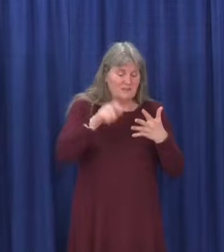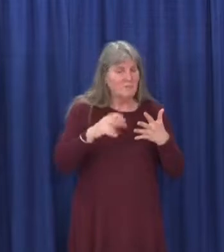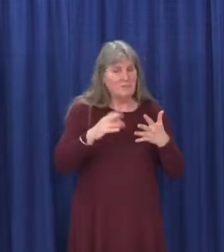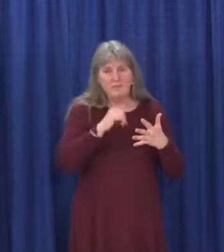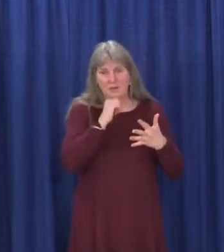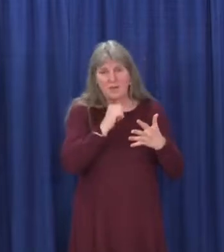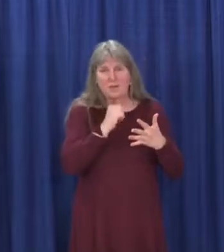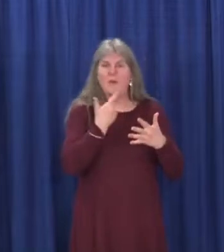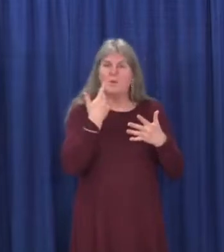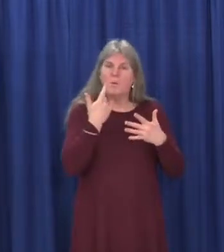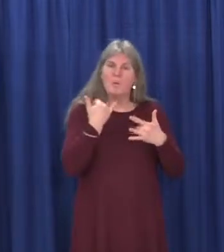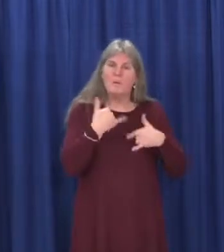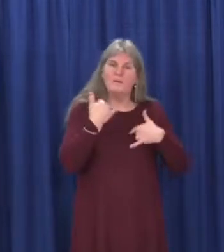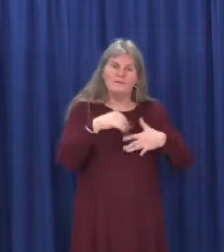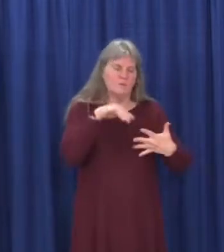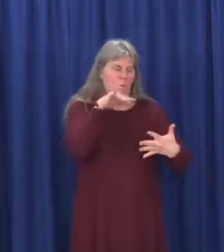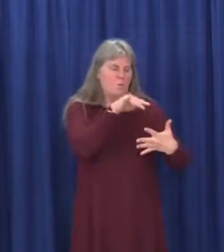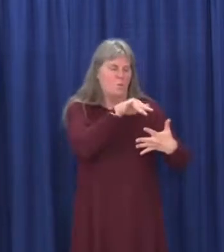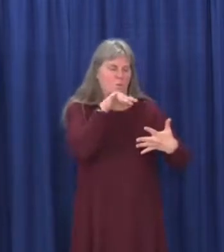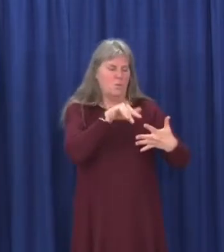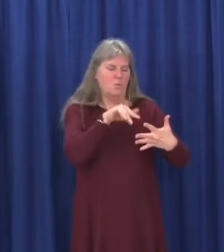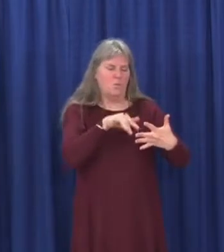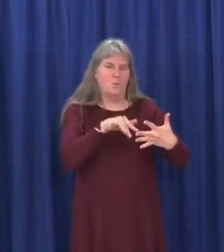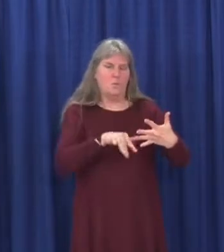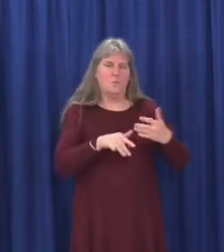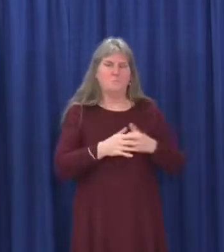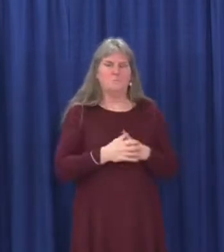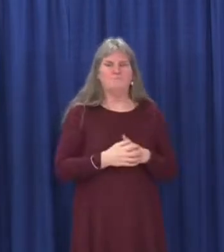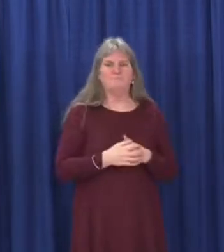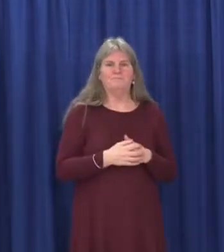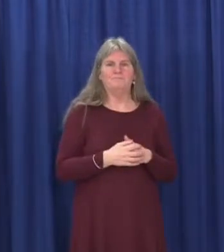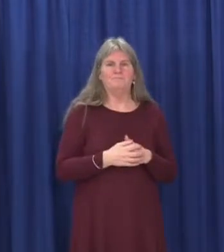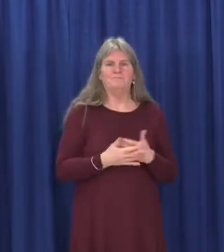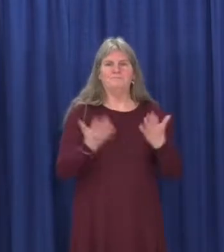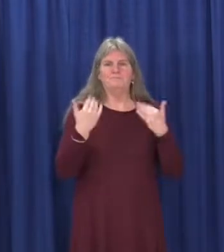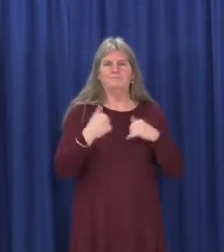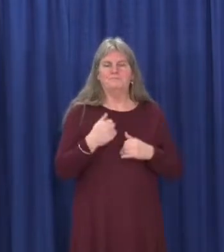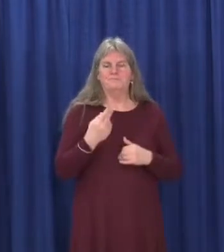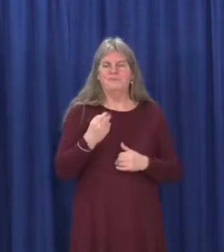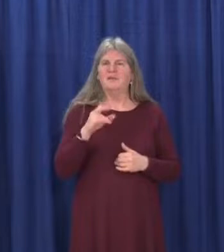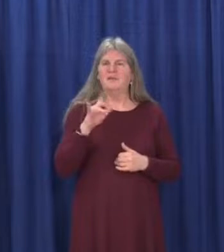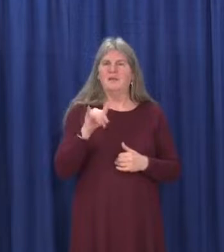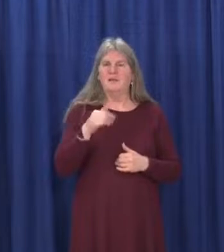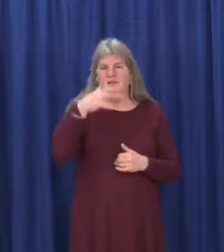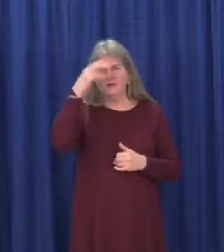Thank you. We'll now move to Haley at Yukon News.